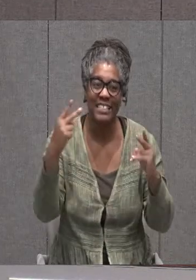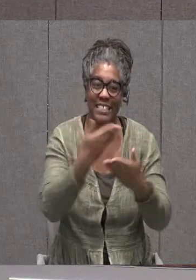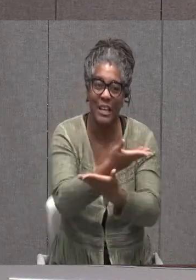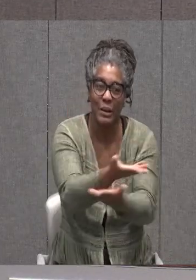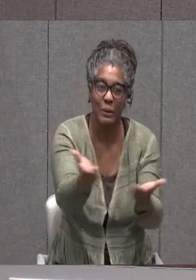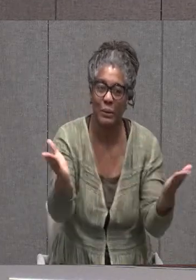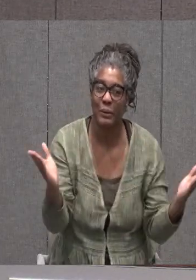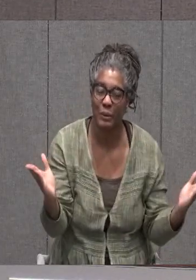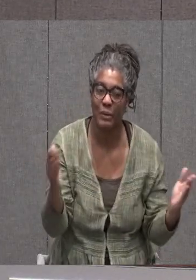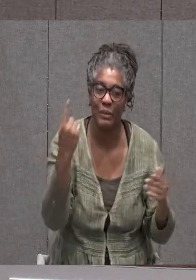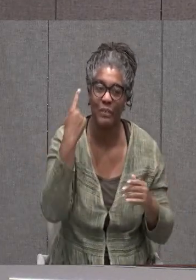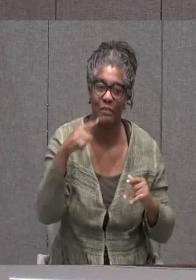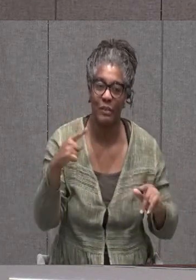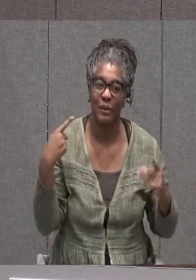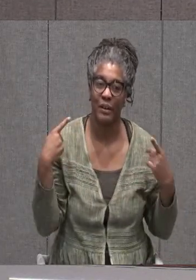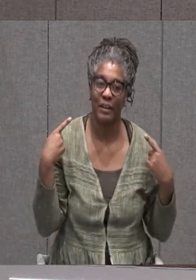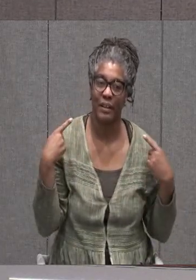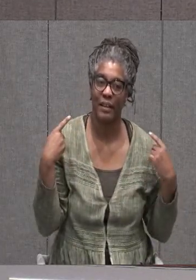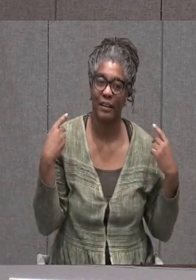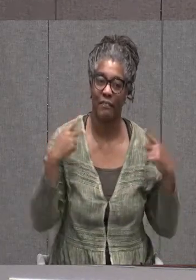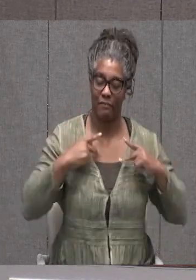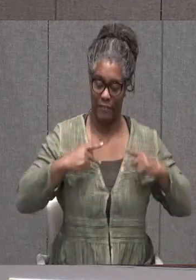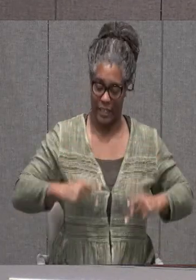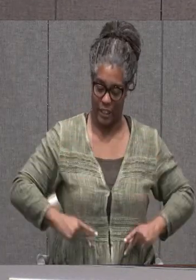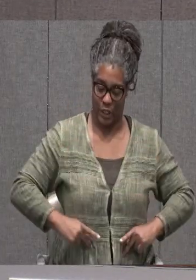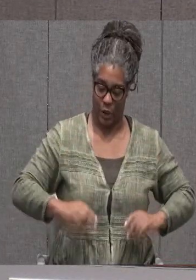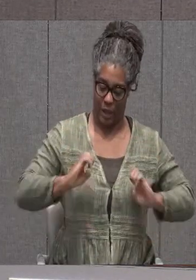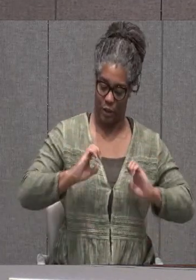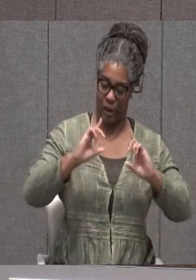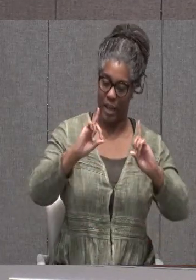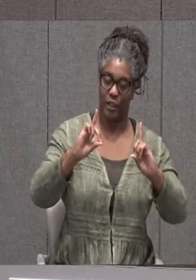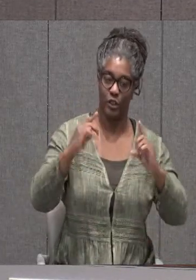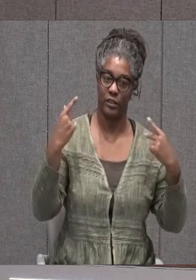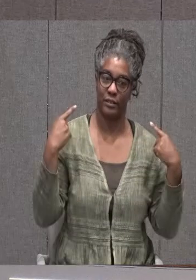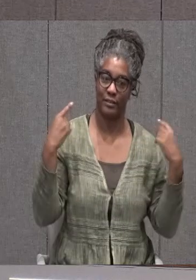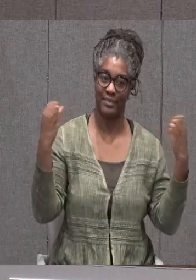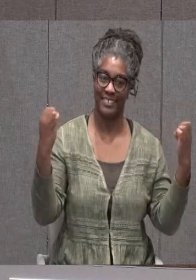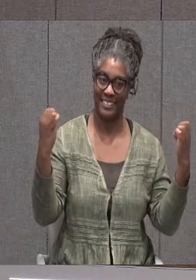our physical education edition of @HOME with APS,